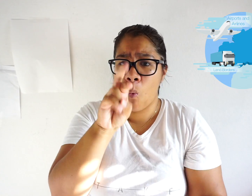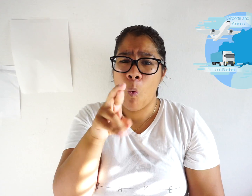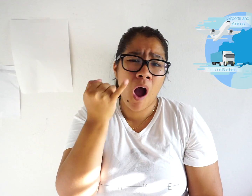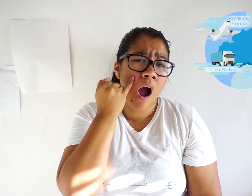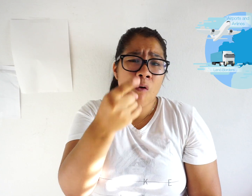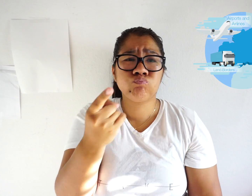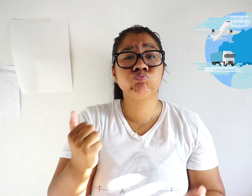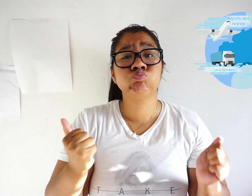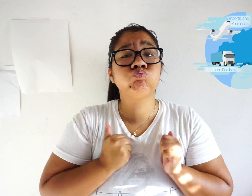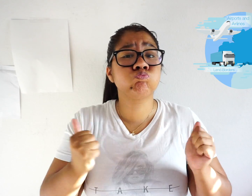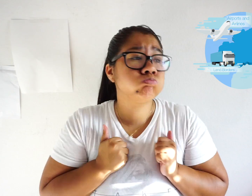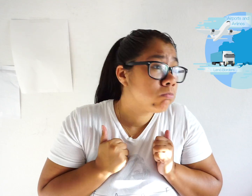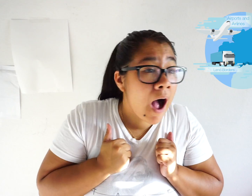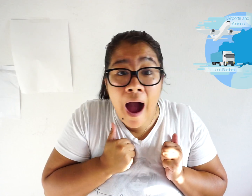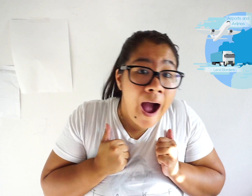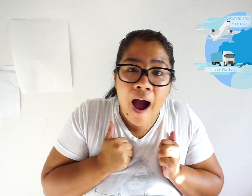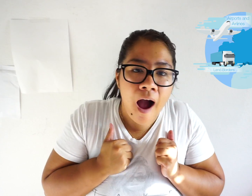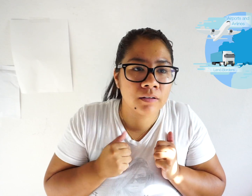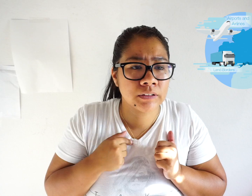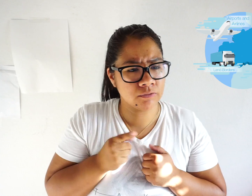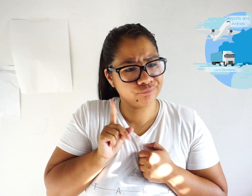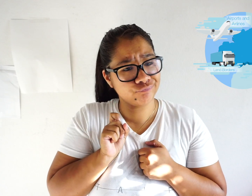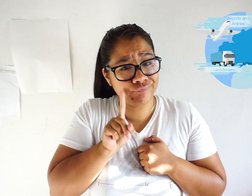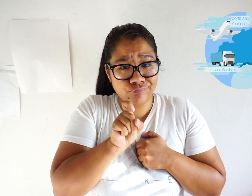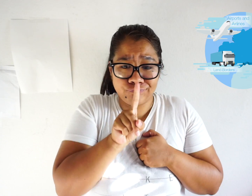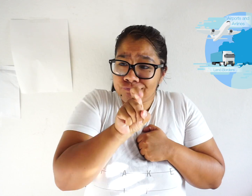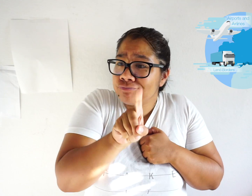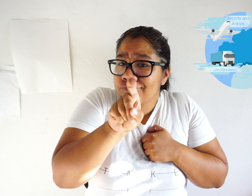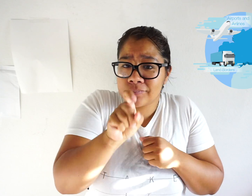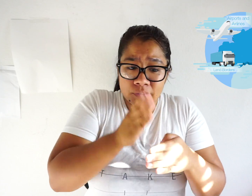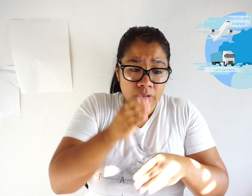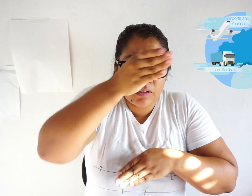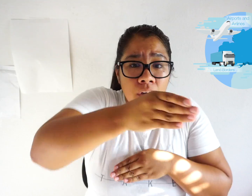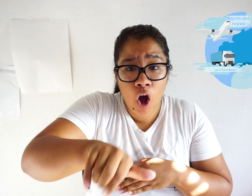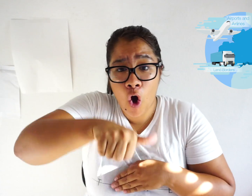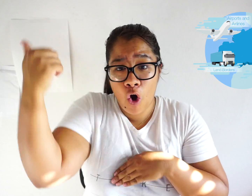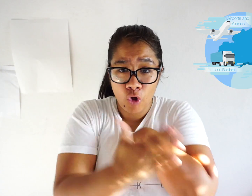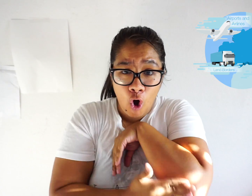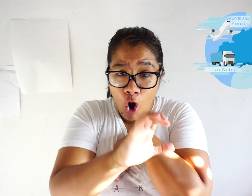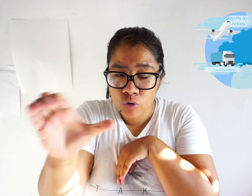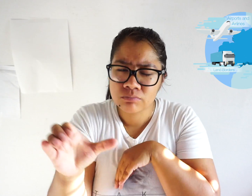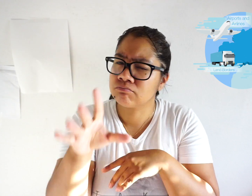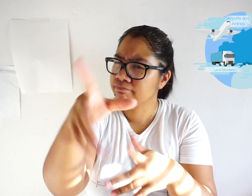Or if you are backpacking and walking over to cross the land borders